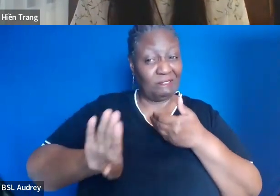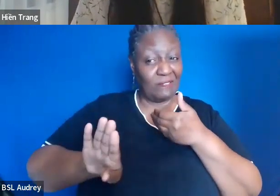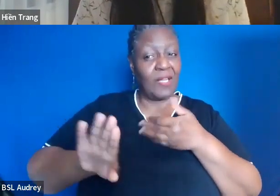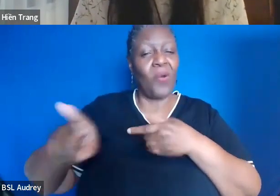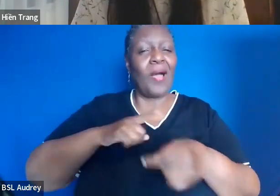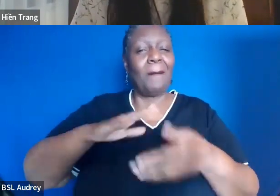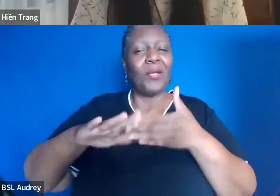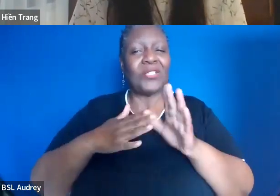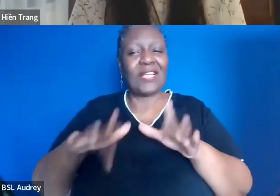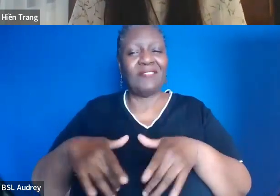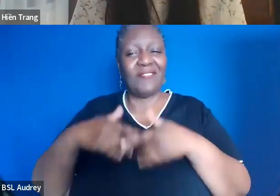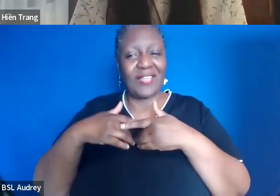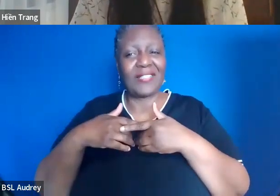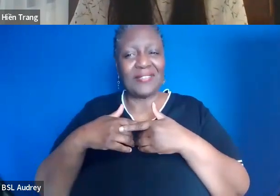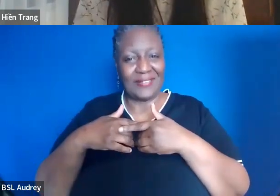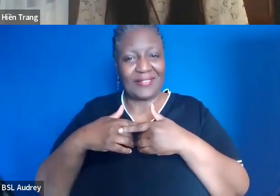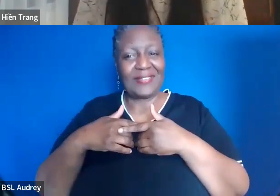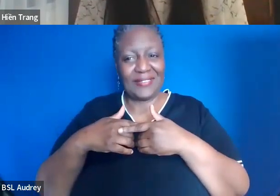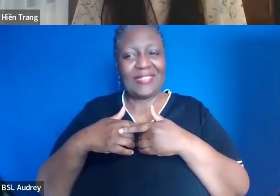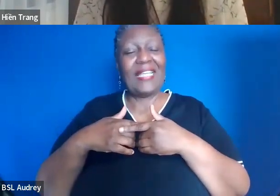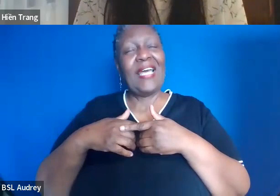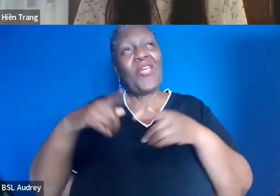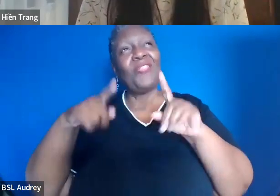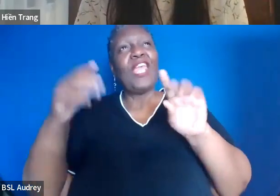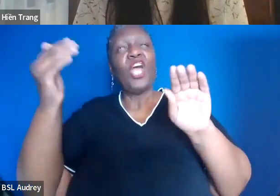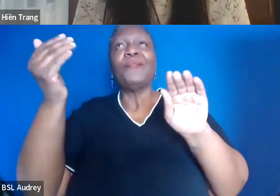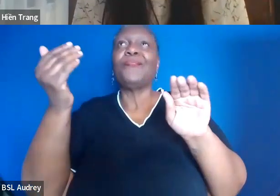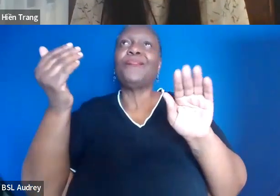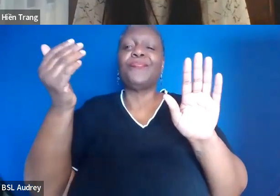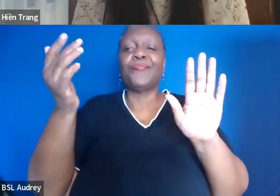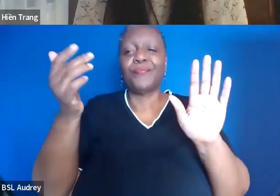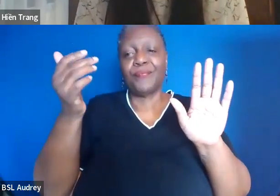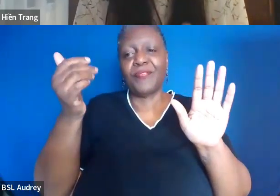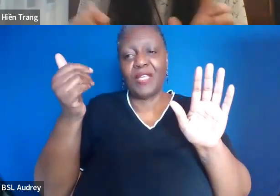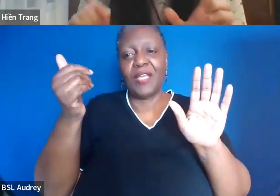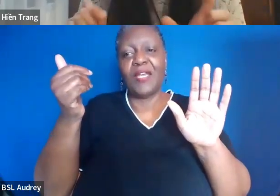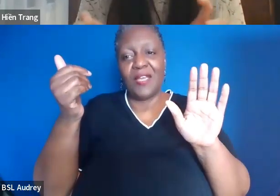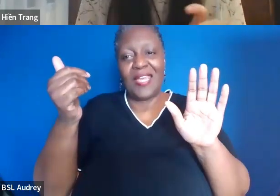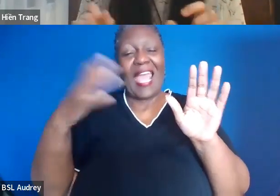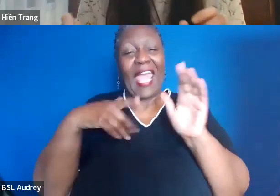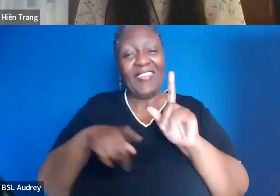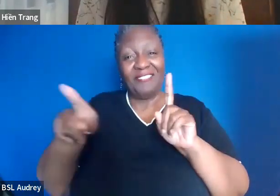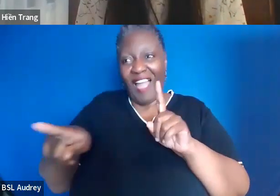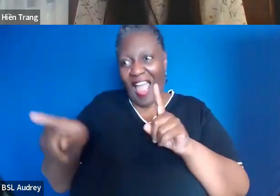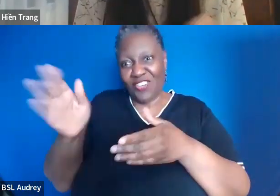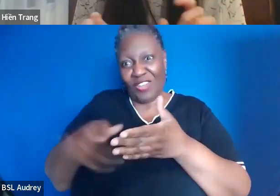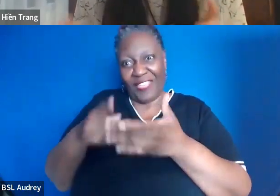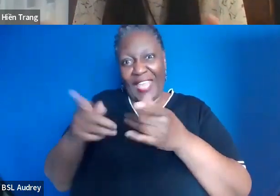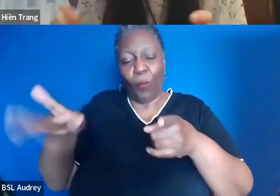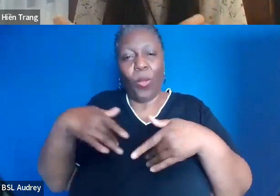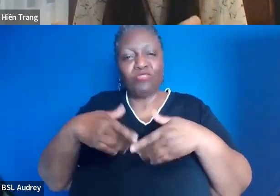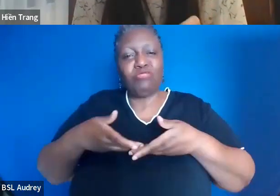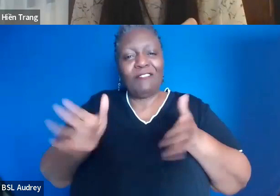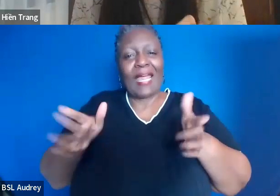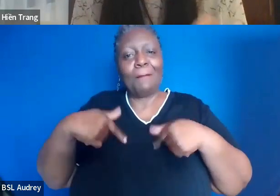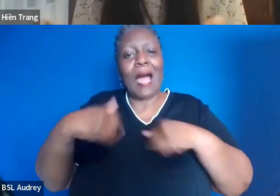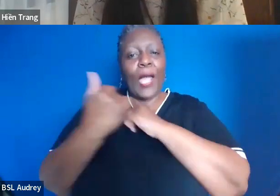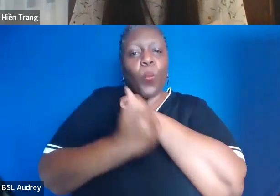this art of Illusion um how can I say it will reveal my weakness and fragile uh fragility